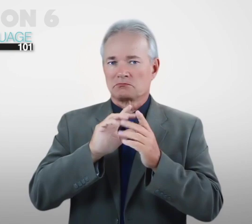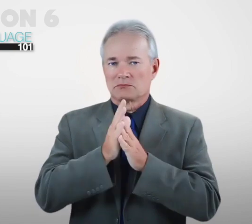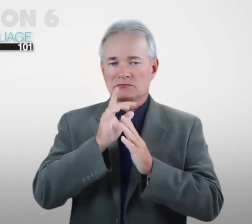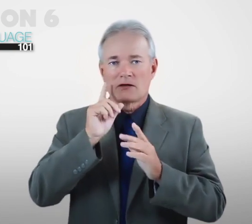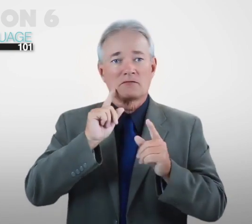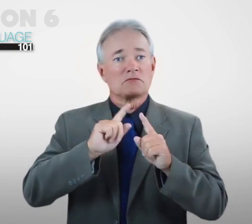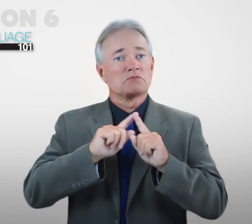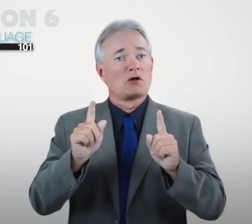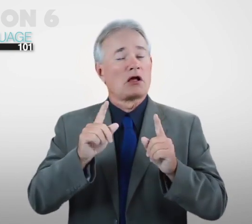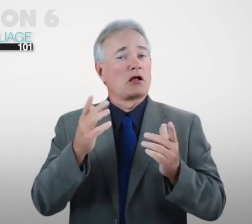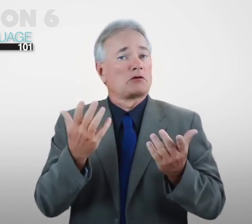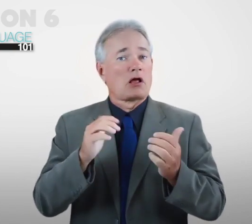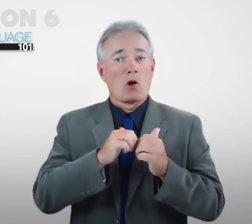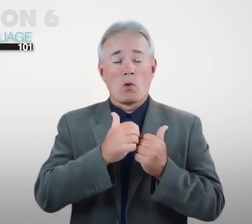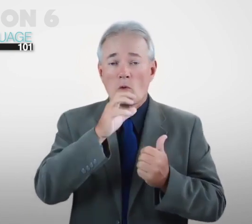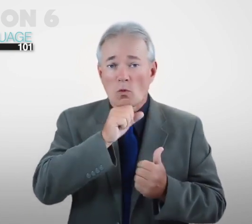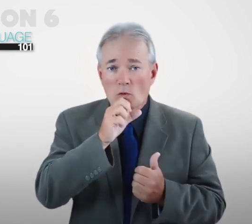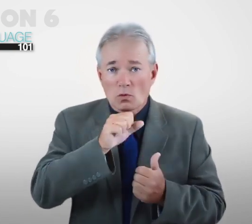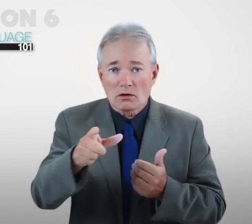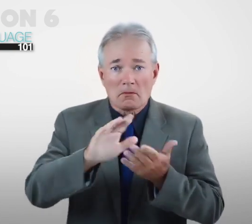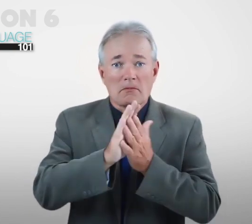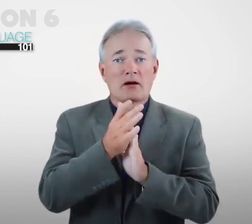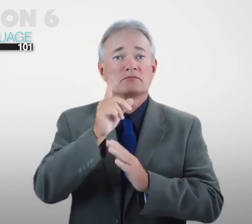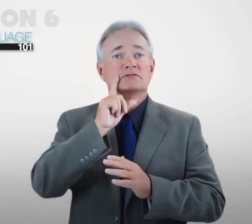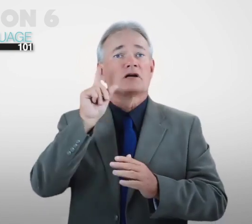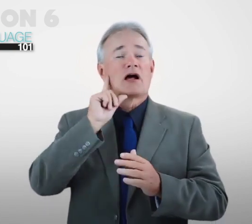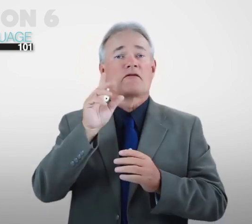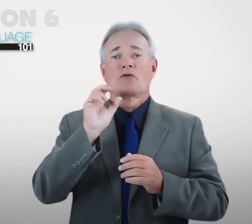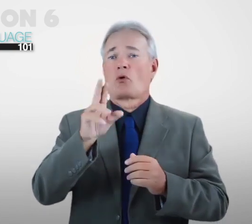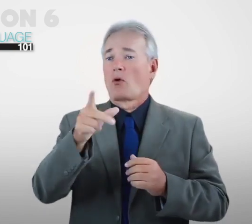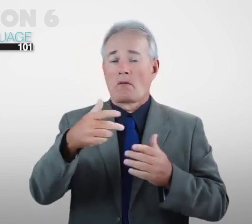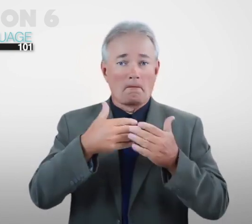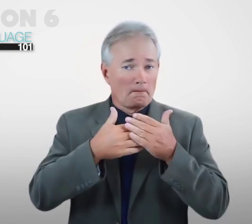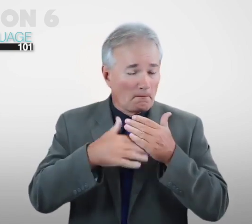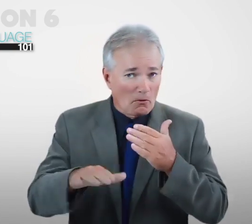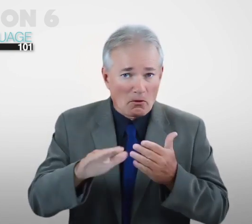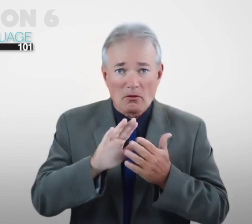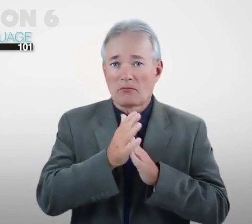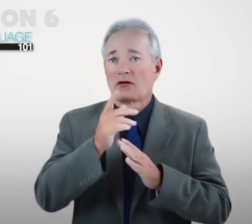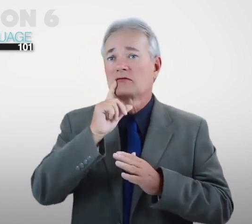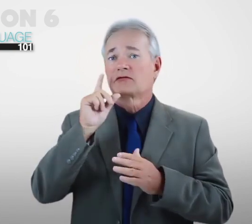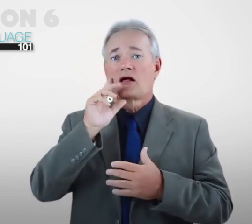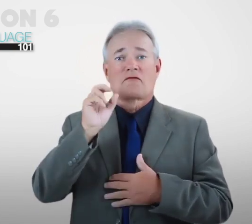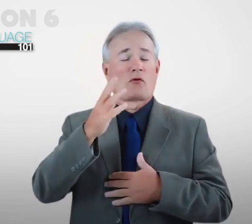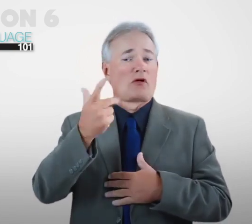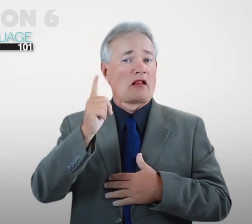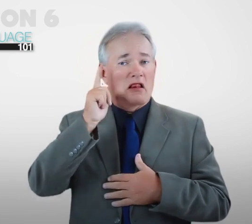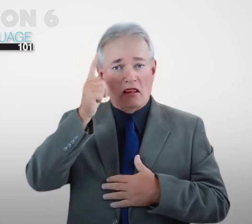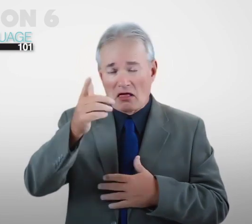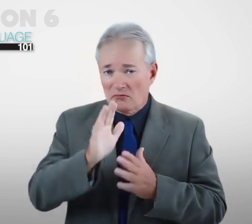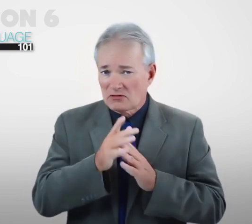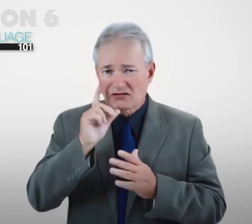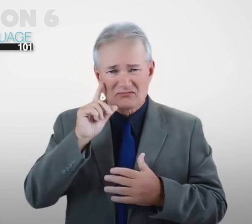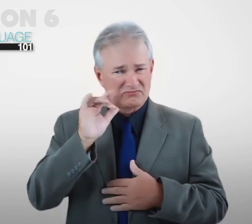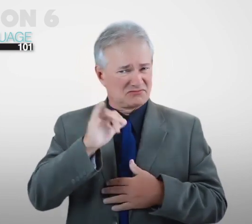as to how a person became deaf. It could vary between the age they became deaf